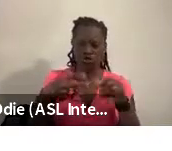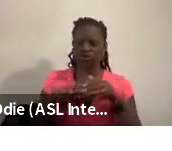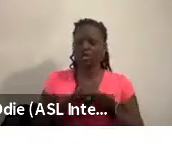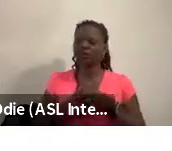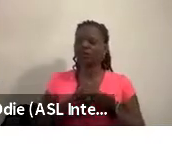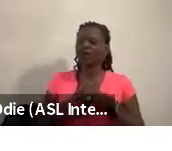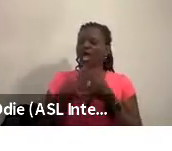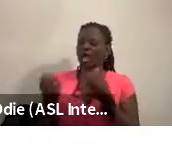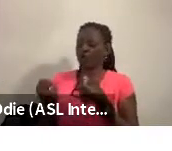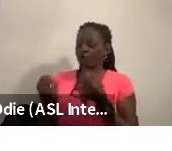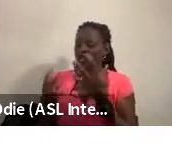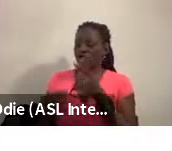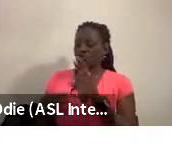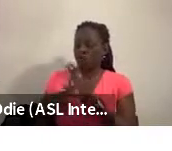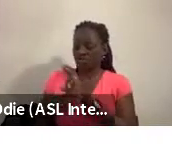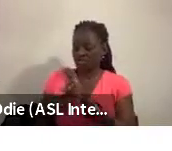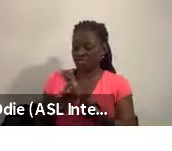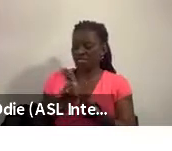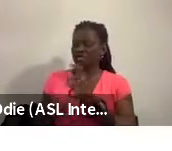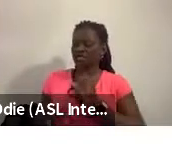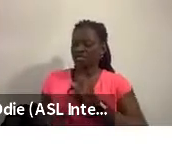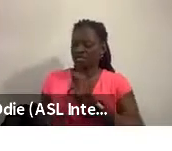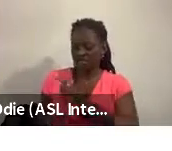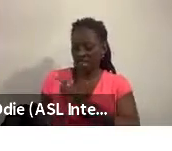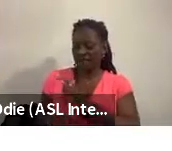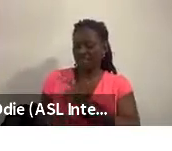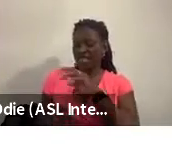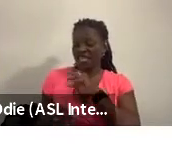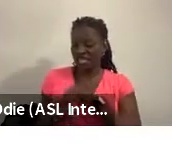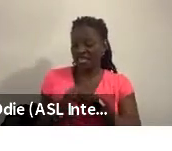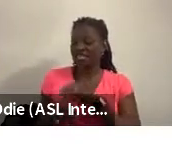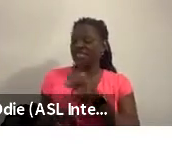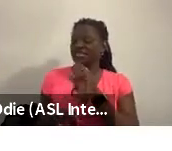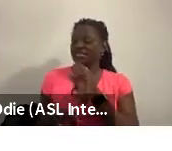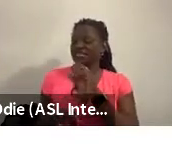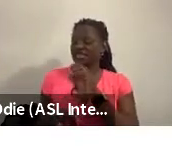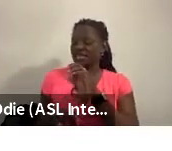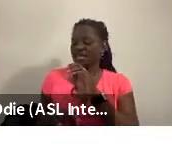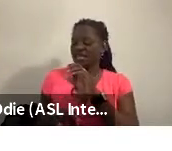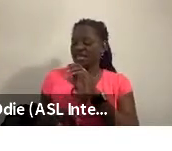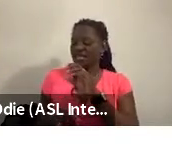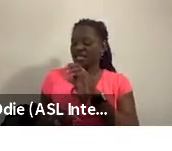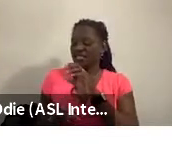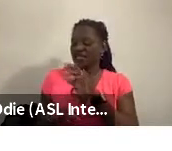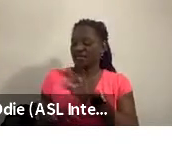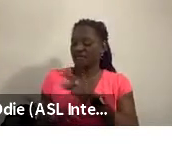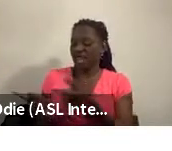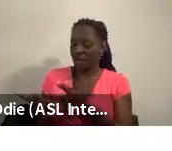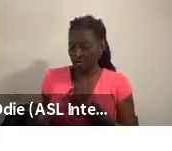staff in senior residential care facilities have chosen to get vaccinated? And then the second research effort that